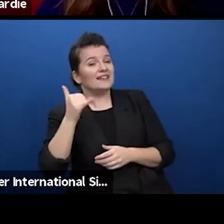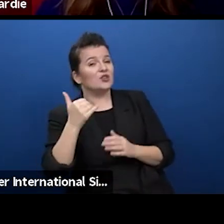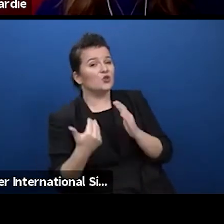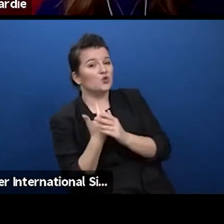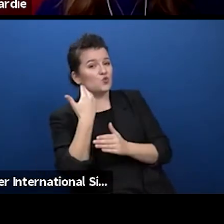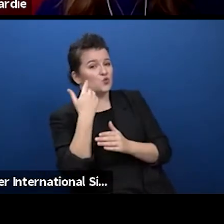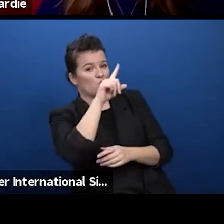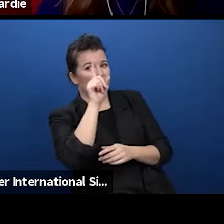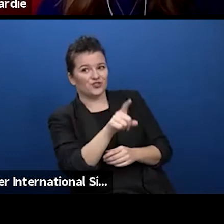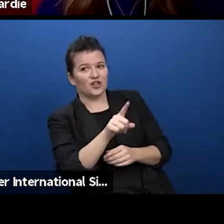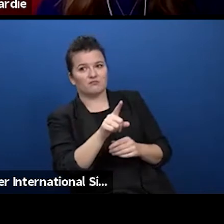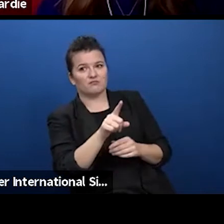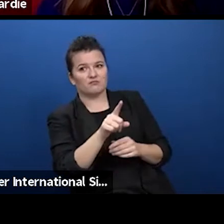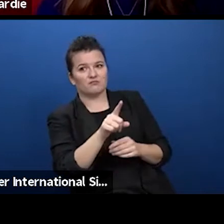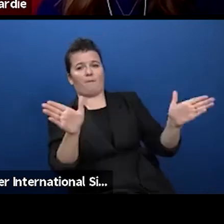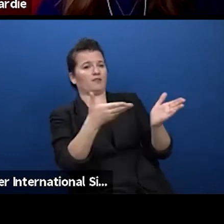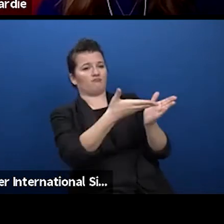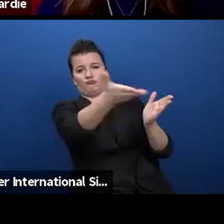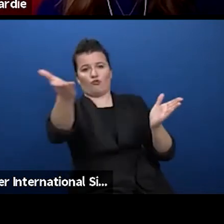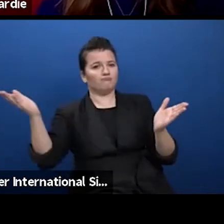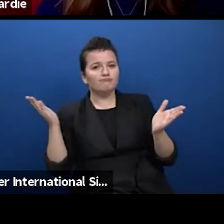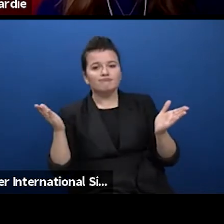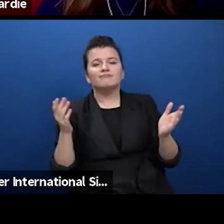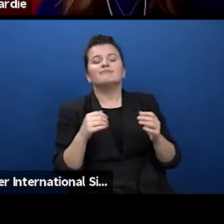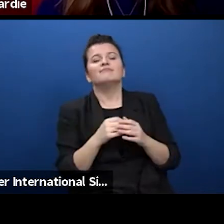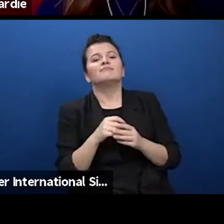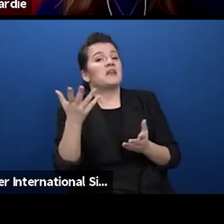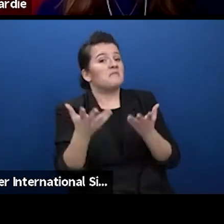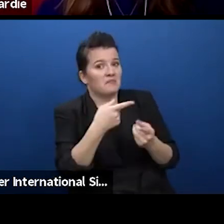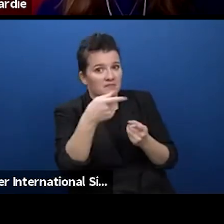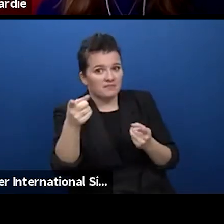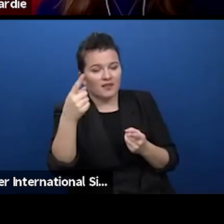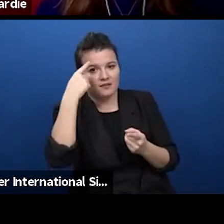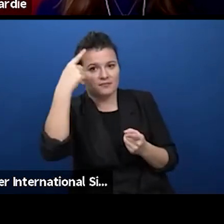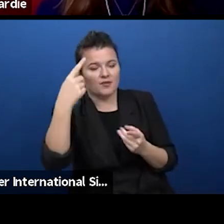and maybe you could just as the time is advancing, just give a statement to it because it's nice.